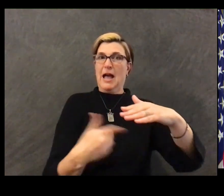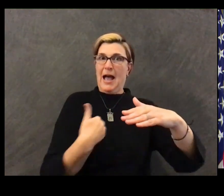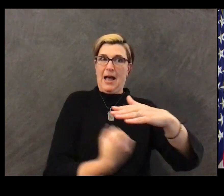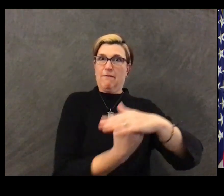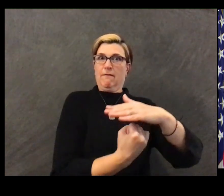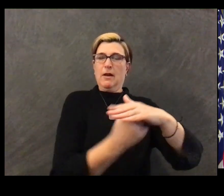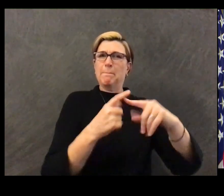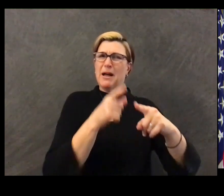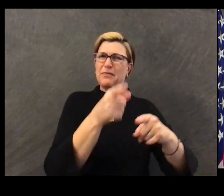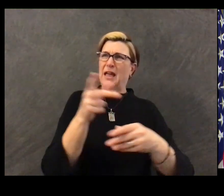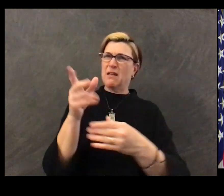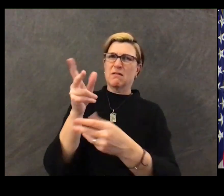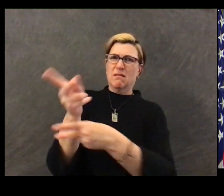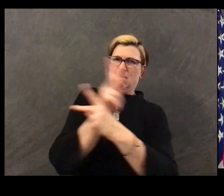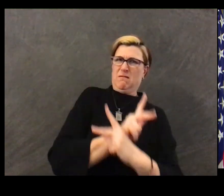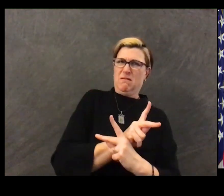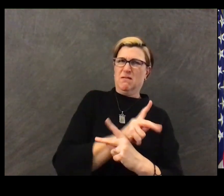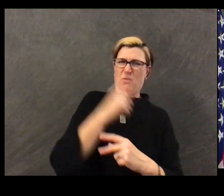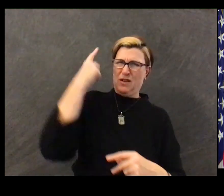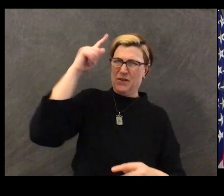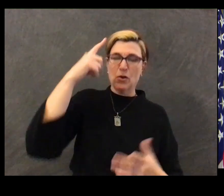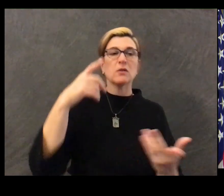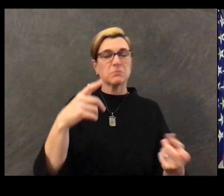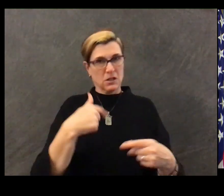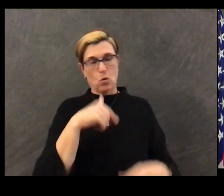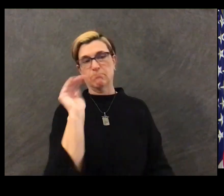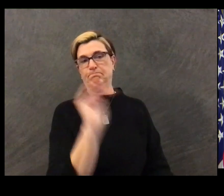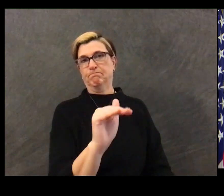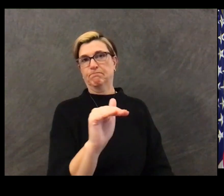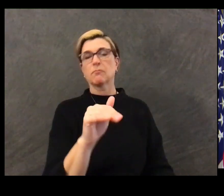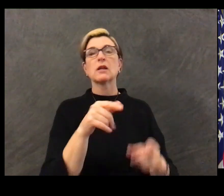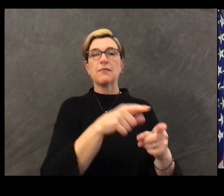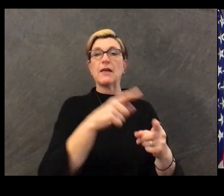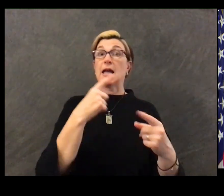announce that Harvard has announced today that they will not accept the